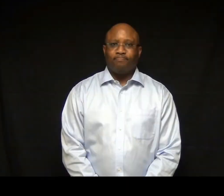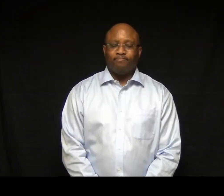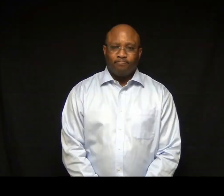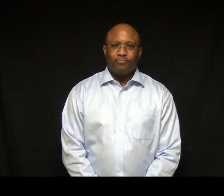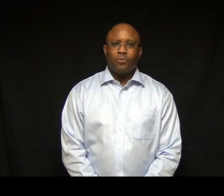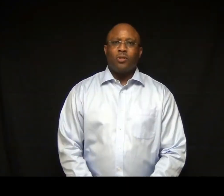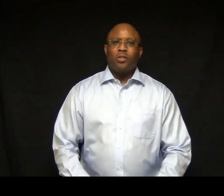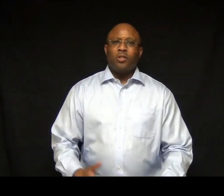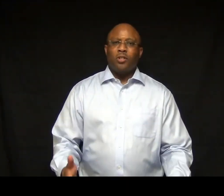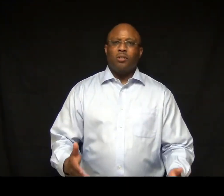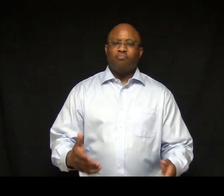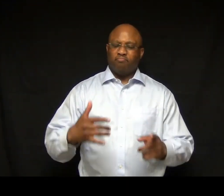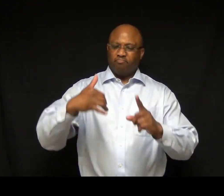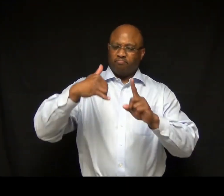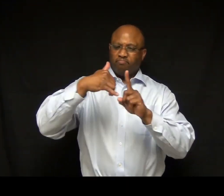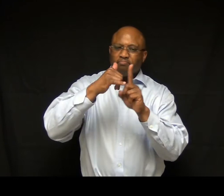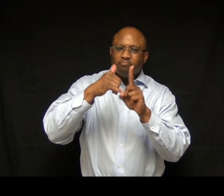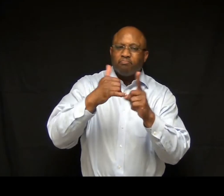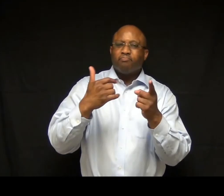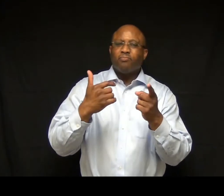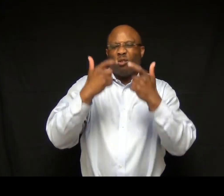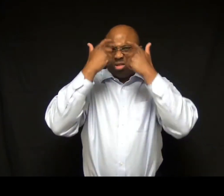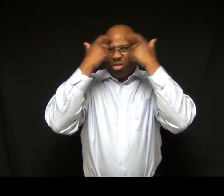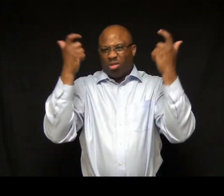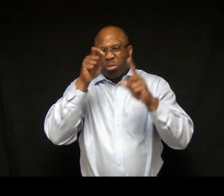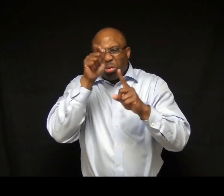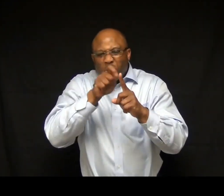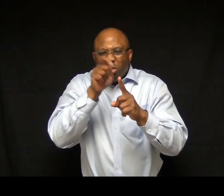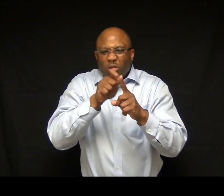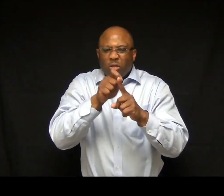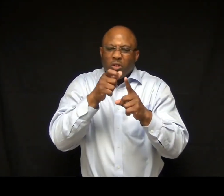Bullying involves